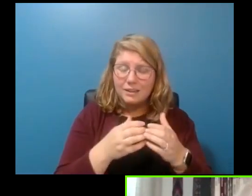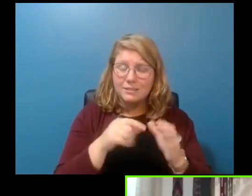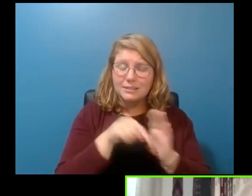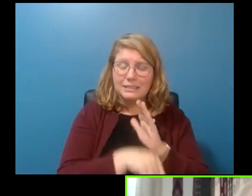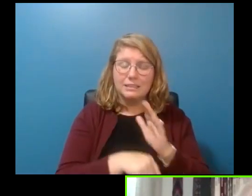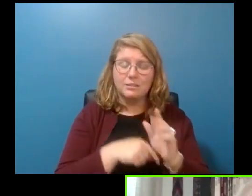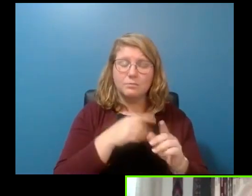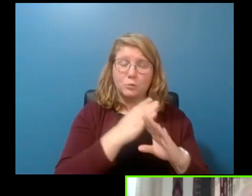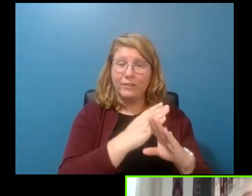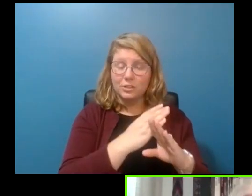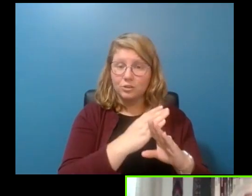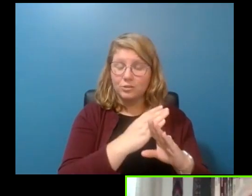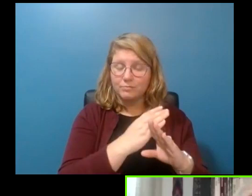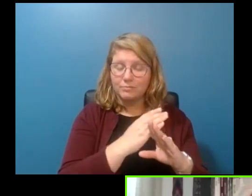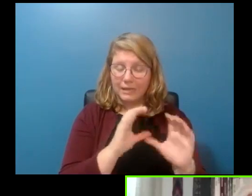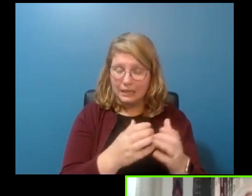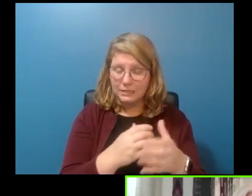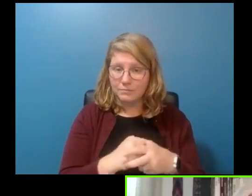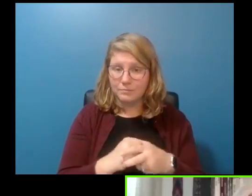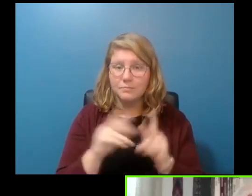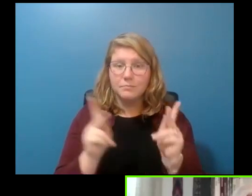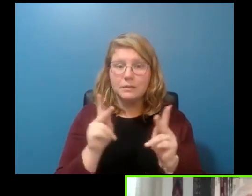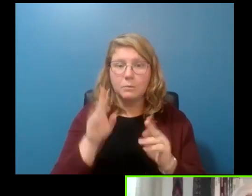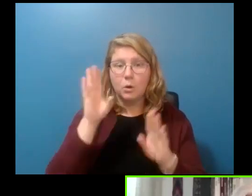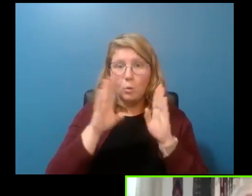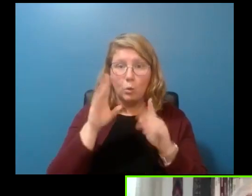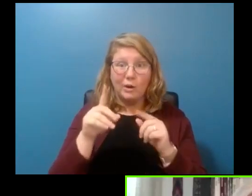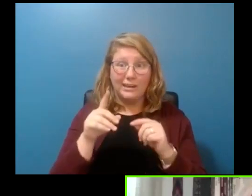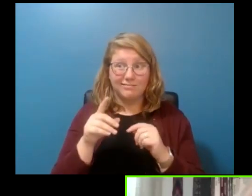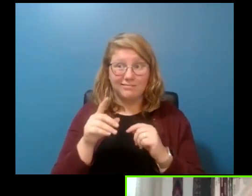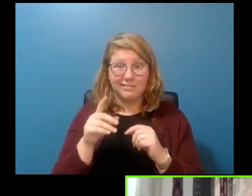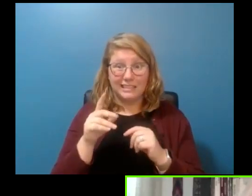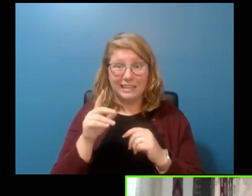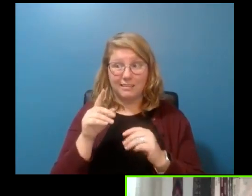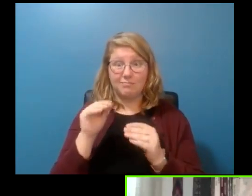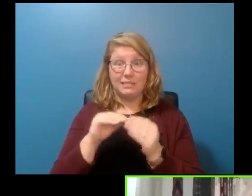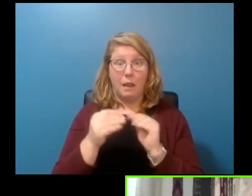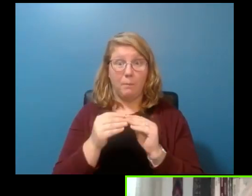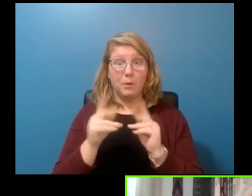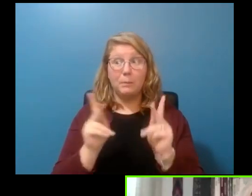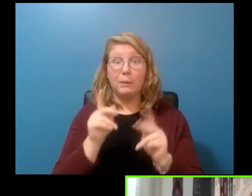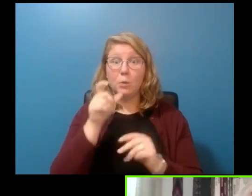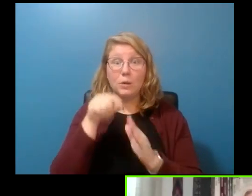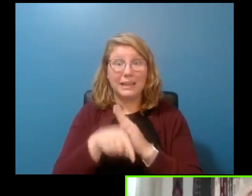social/emotional skills during this time. And even as adults, people are worried about going